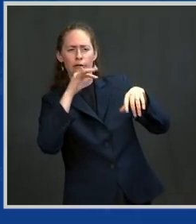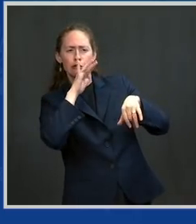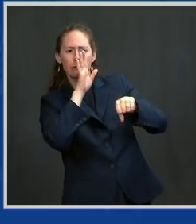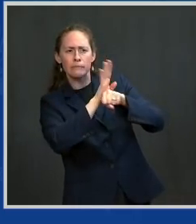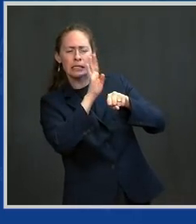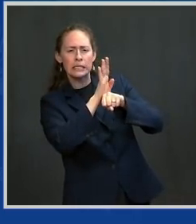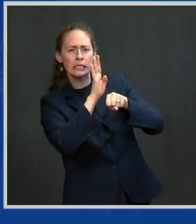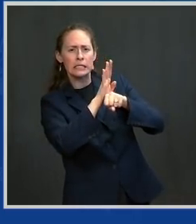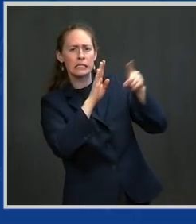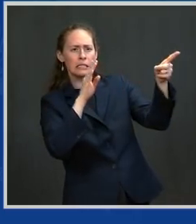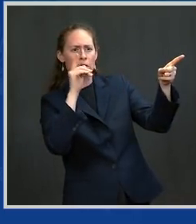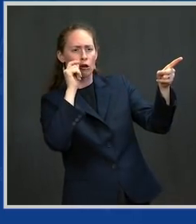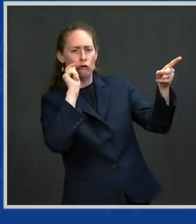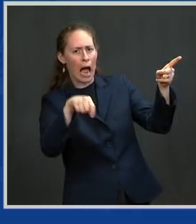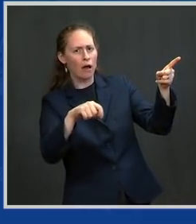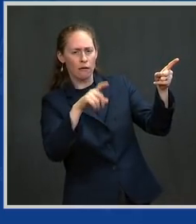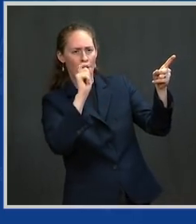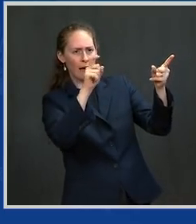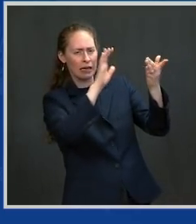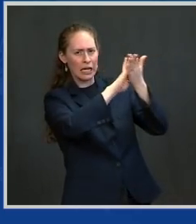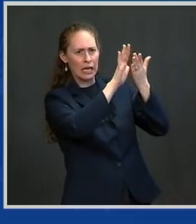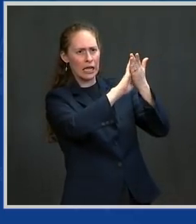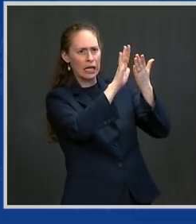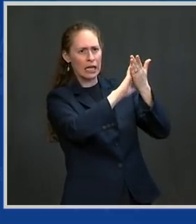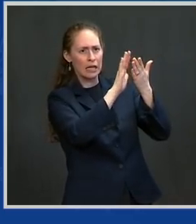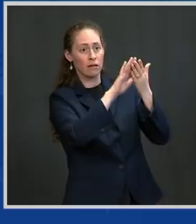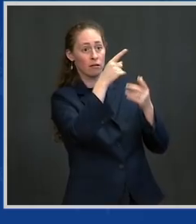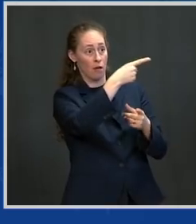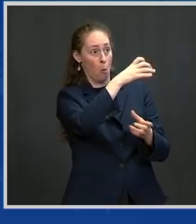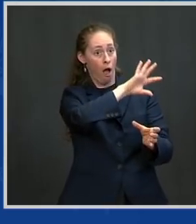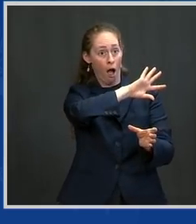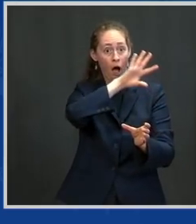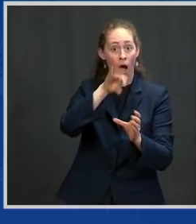And so, it's -- you know, school is out on that question. It remains to be seen.